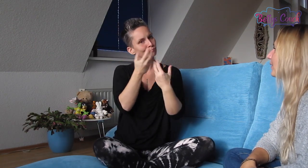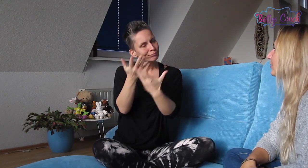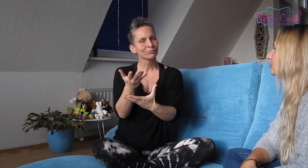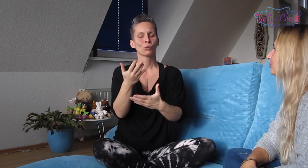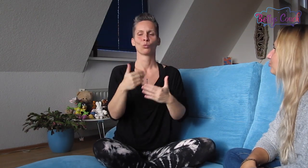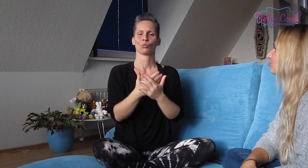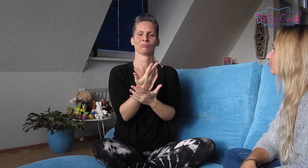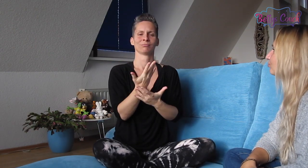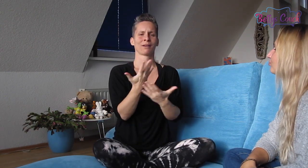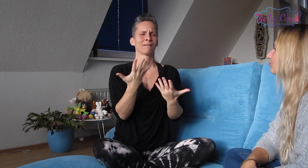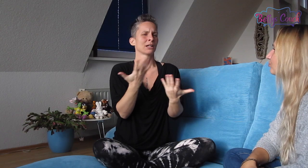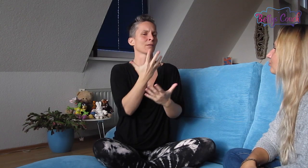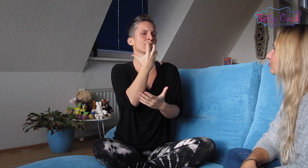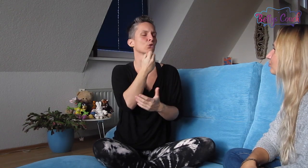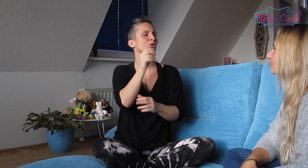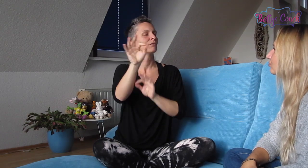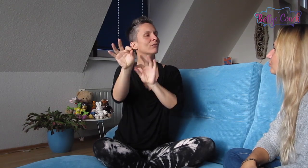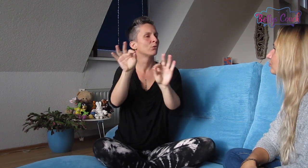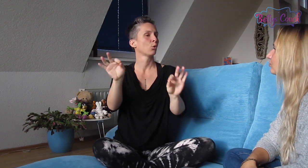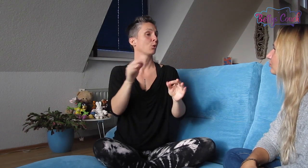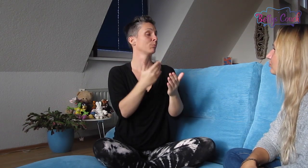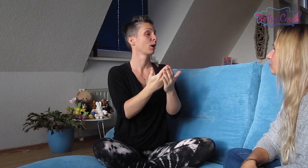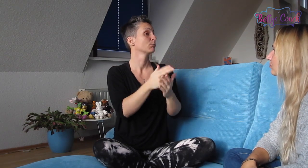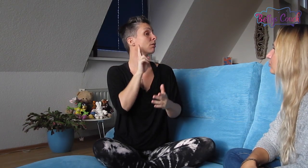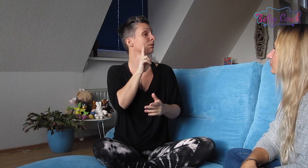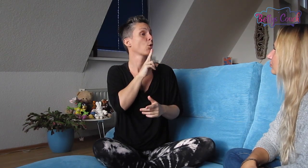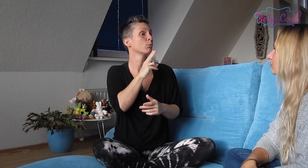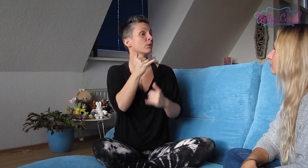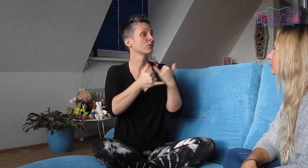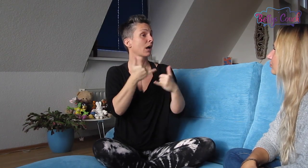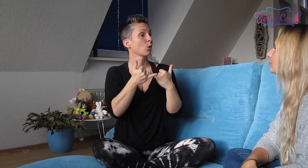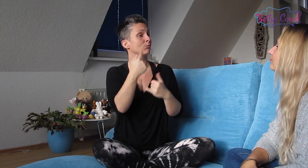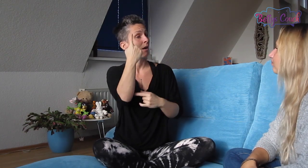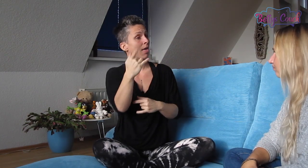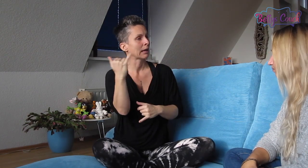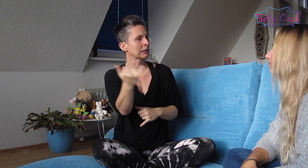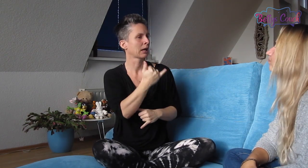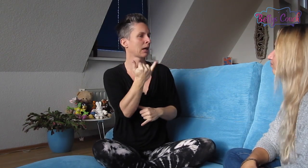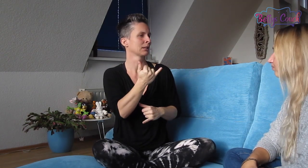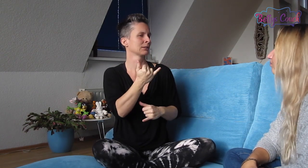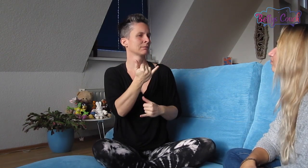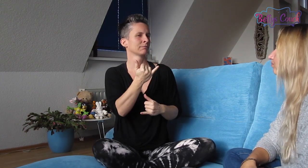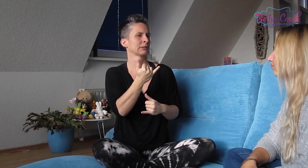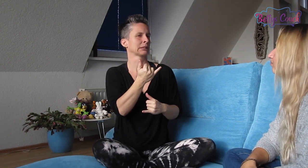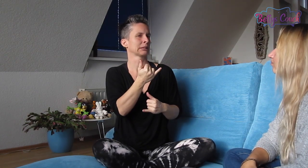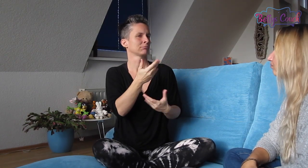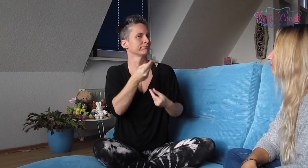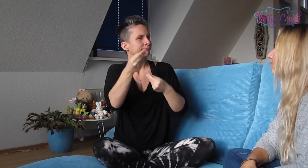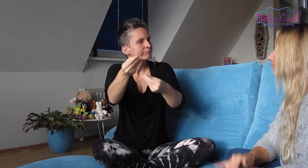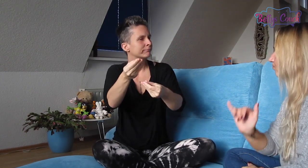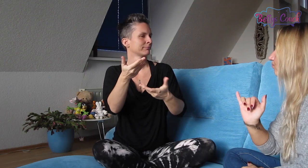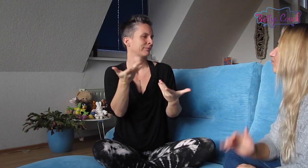What do you wish for them? What can you recommend to deaf women traveling alone?